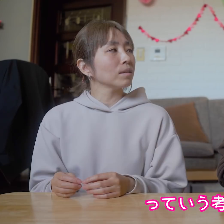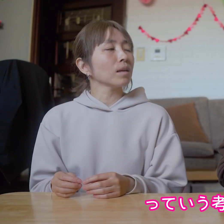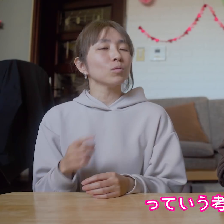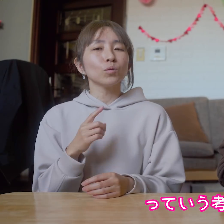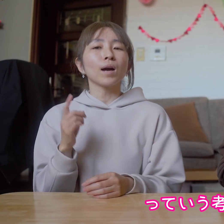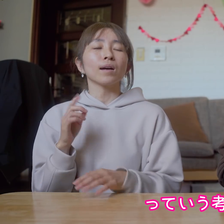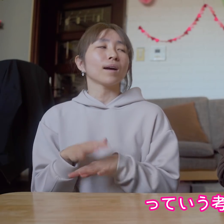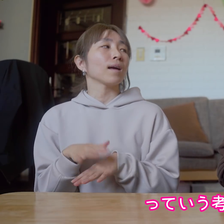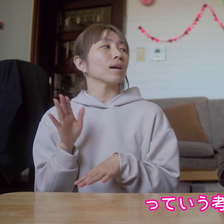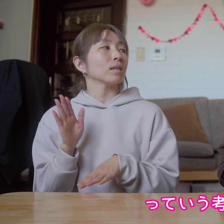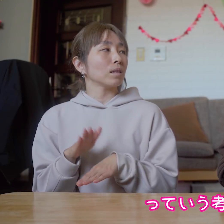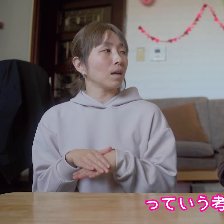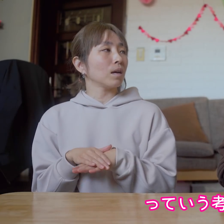That's the way I think.